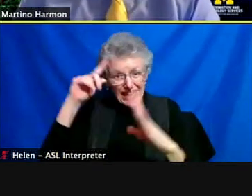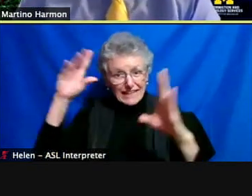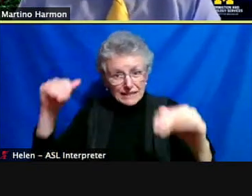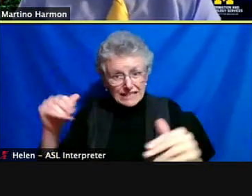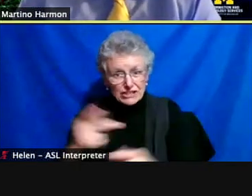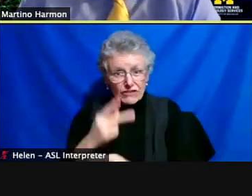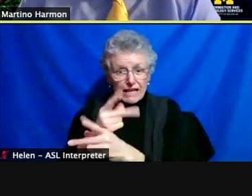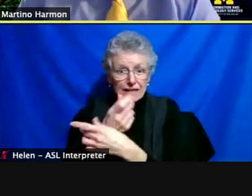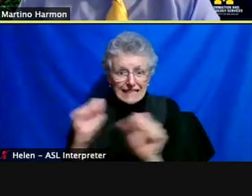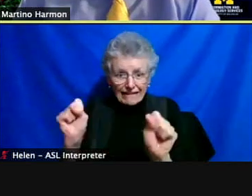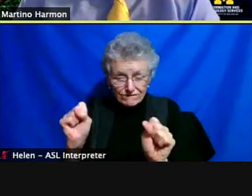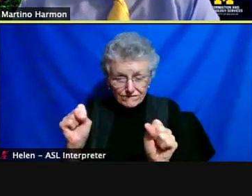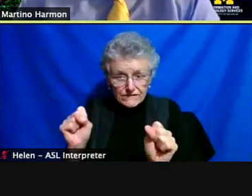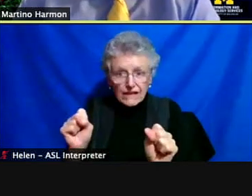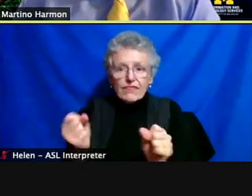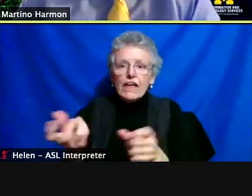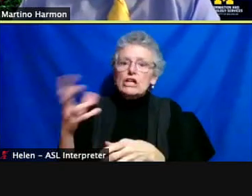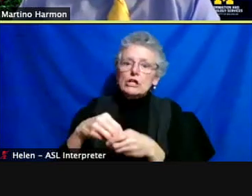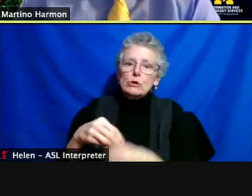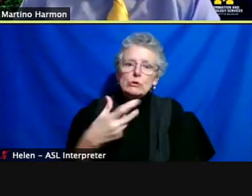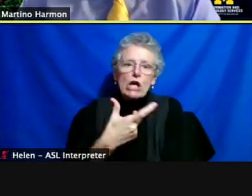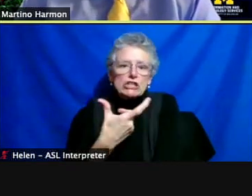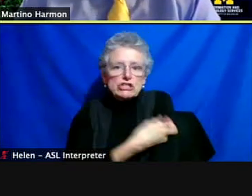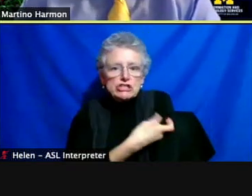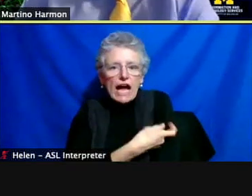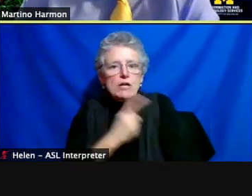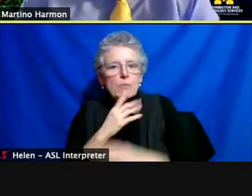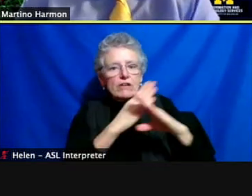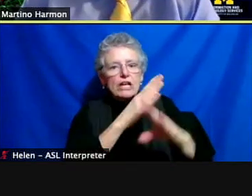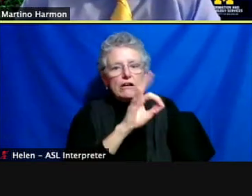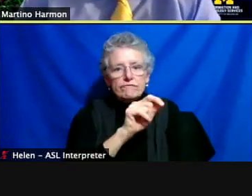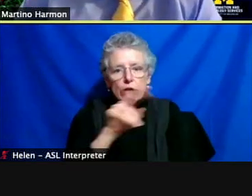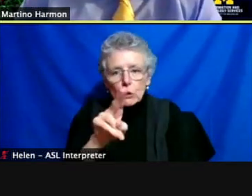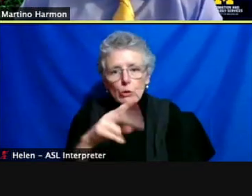It may cover flu shots and testing and so forth.